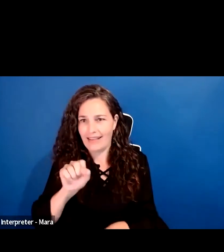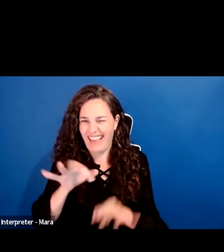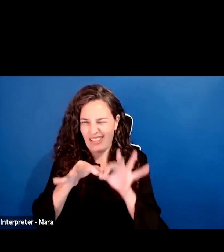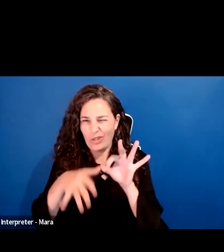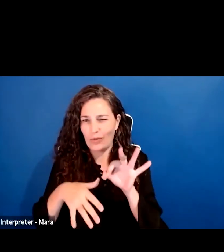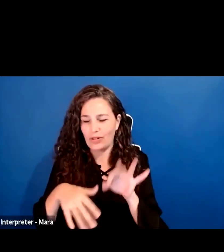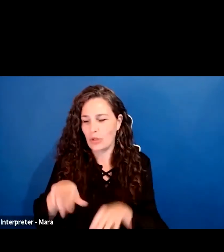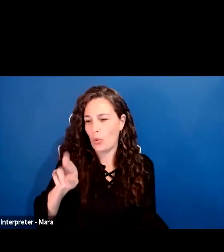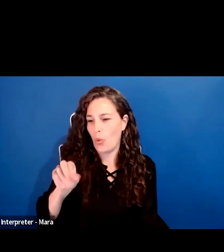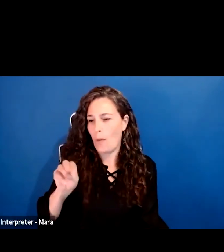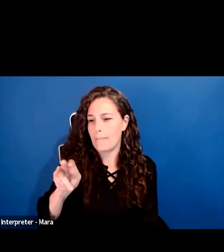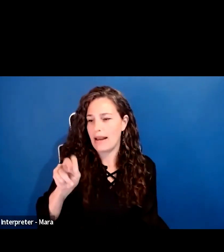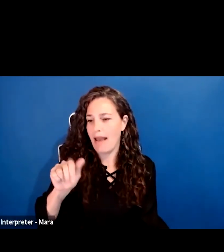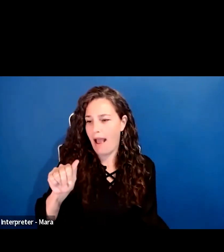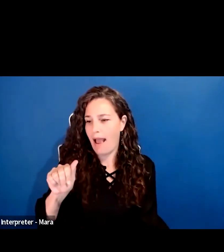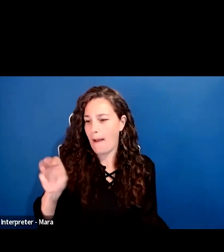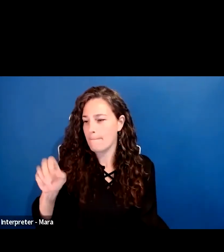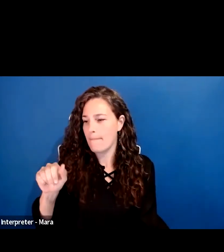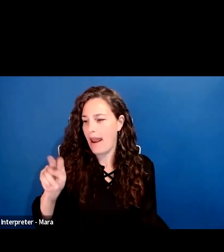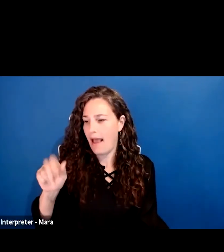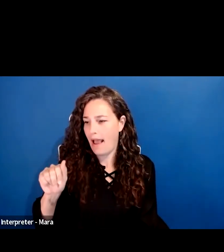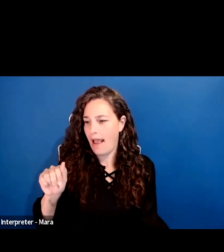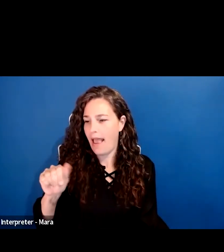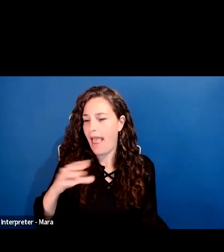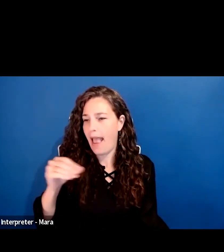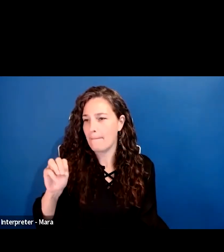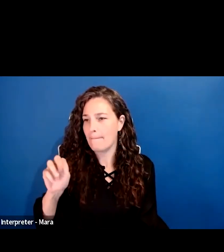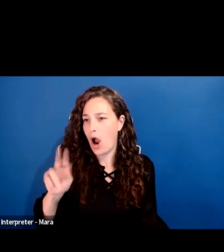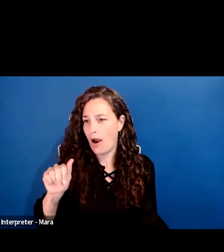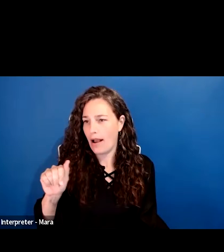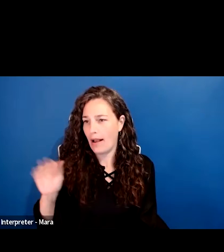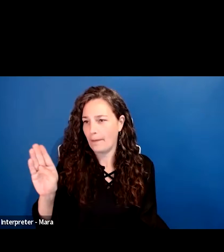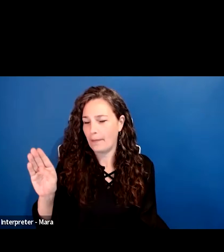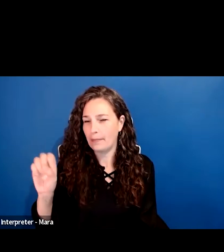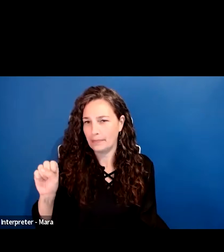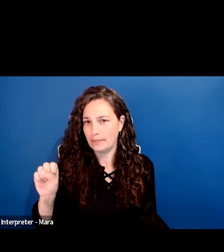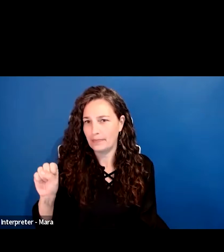Romina Mena and Mara Basani Santa Maria Santa Maria.